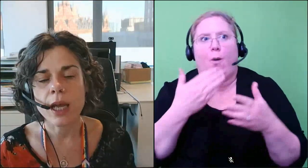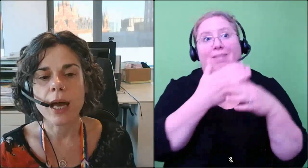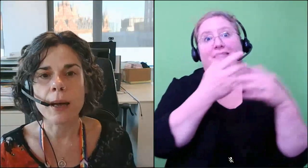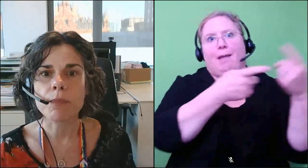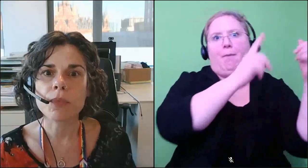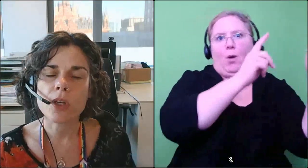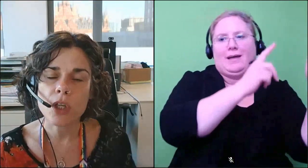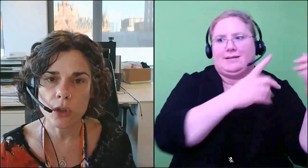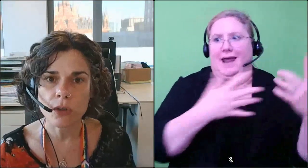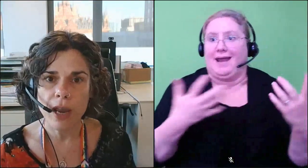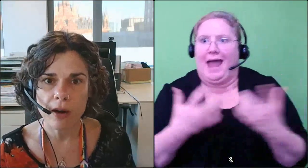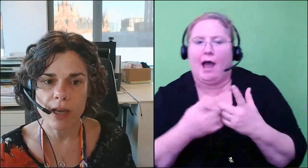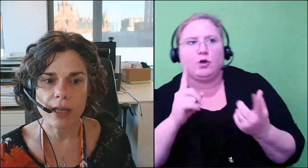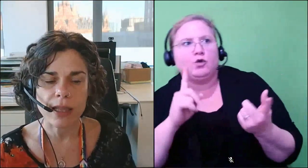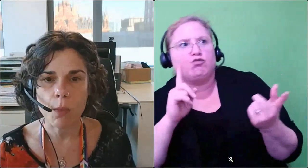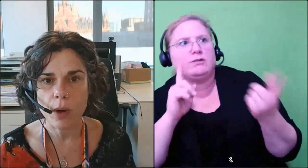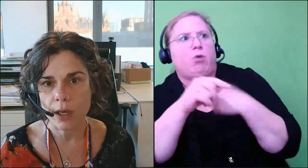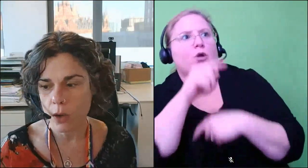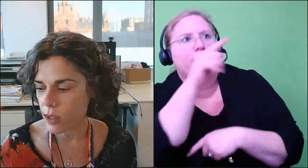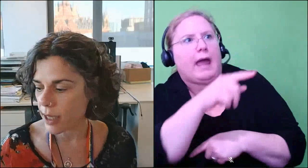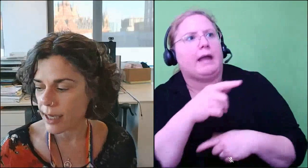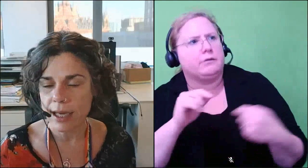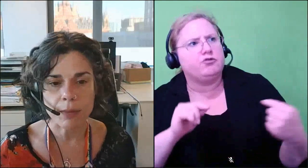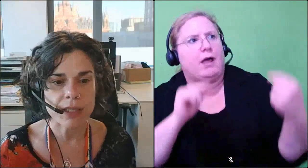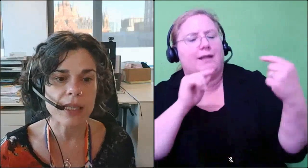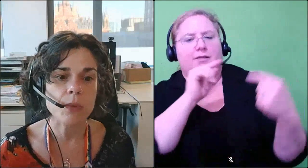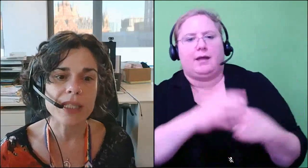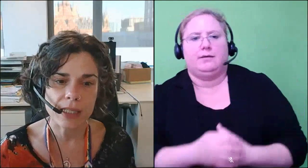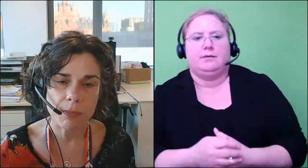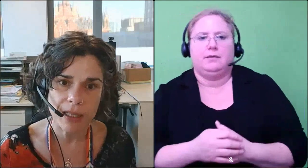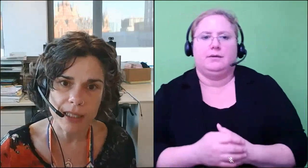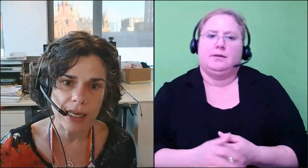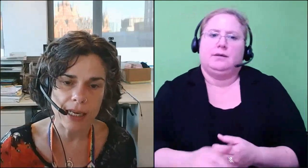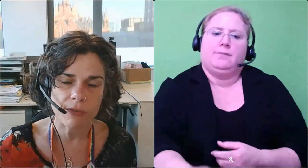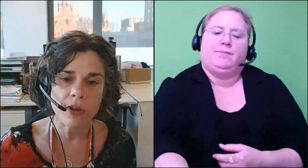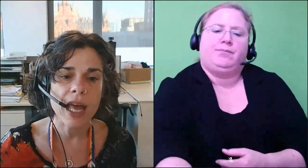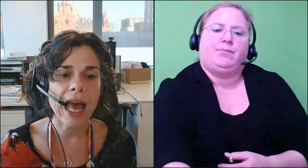The other area that we negotiate, and as I said, was disability leave.